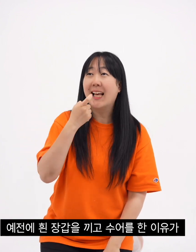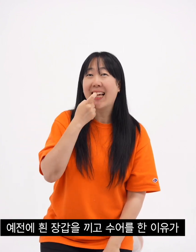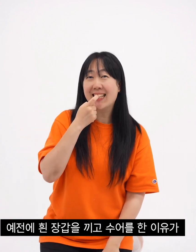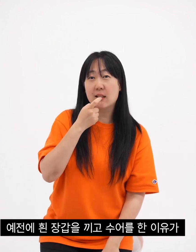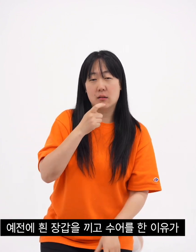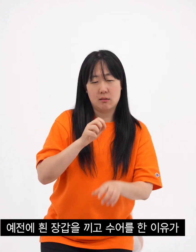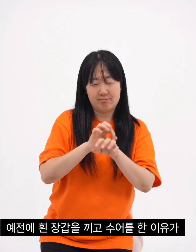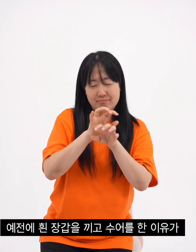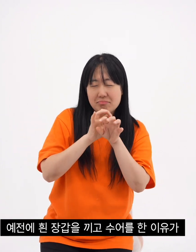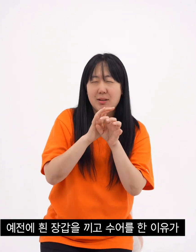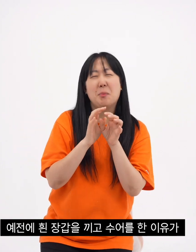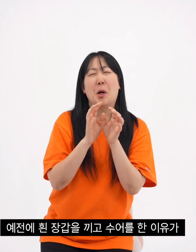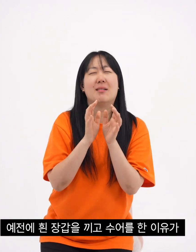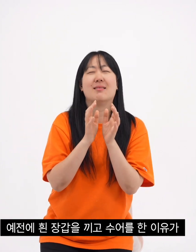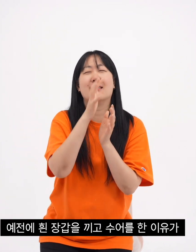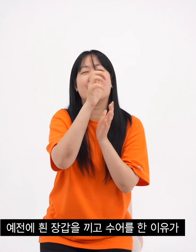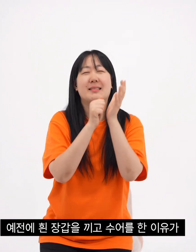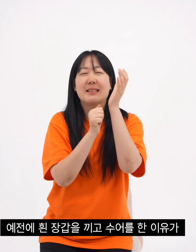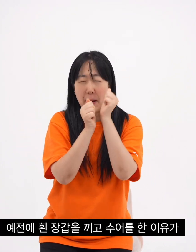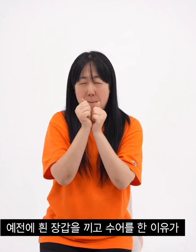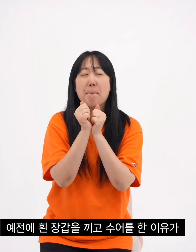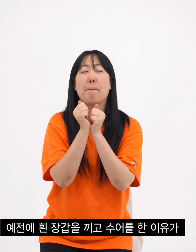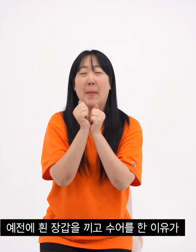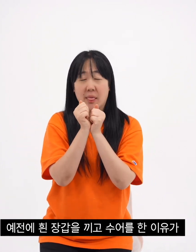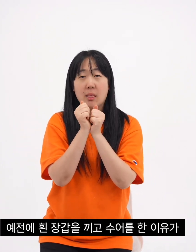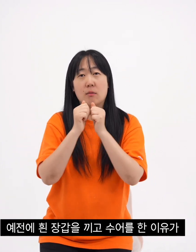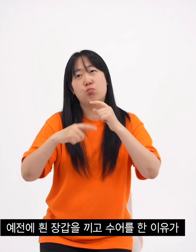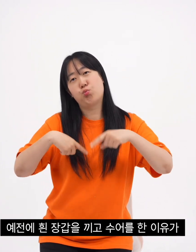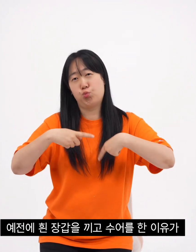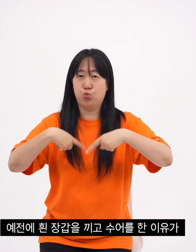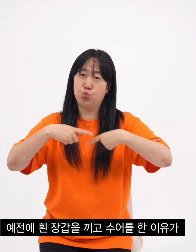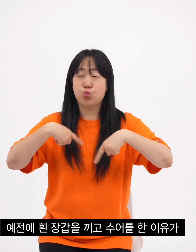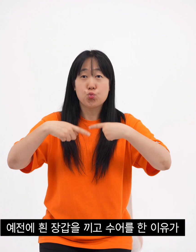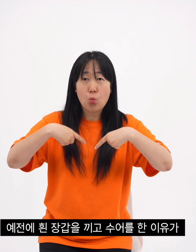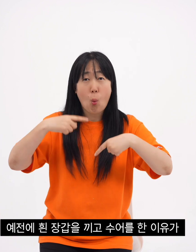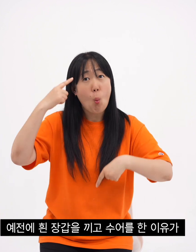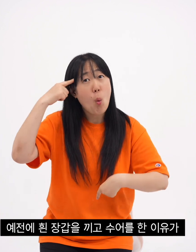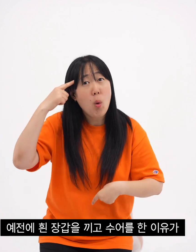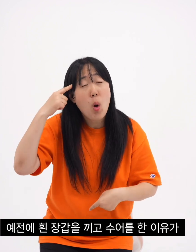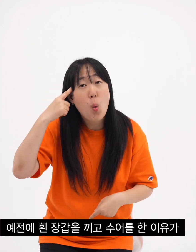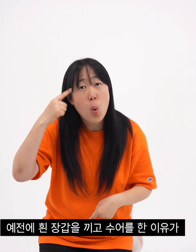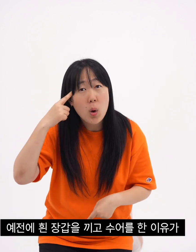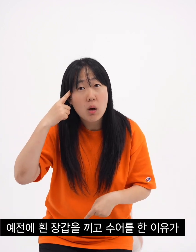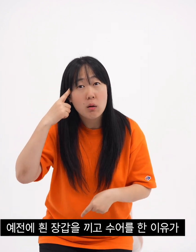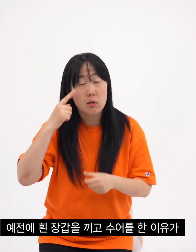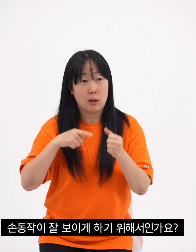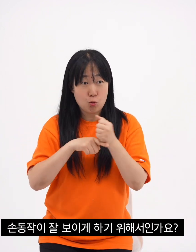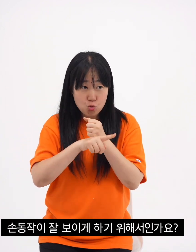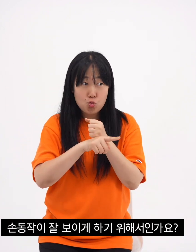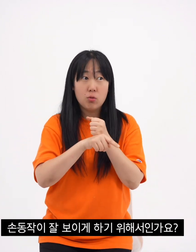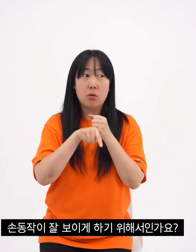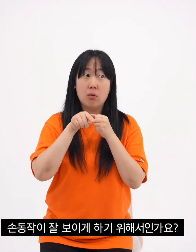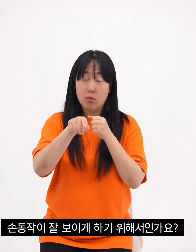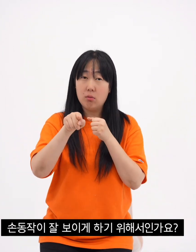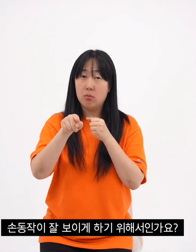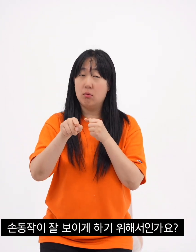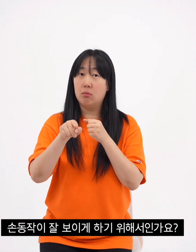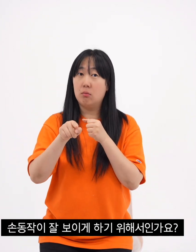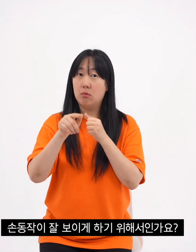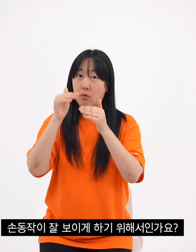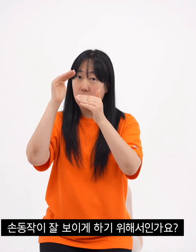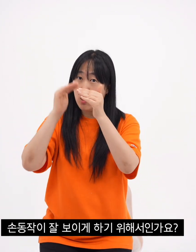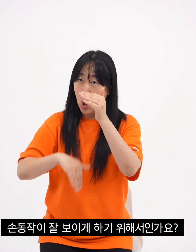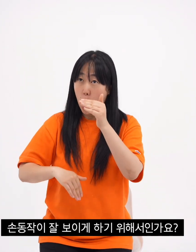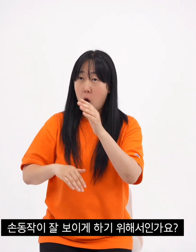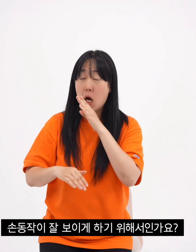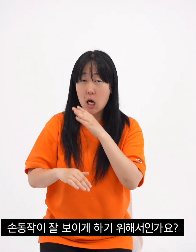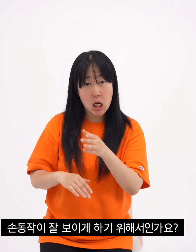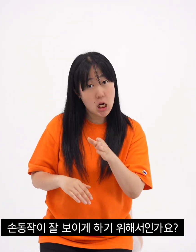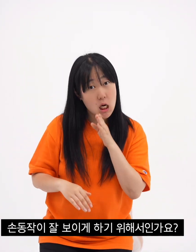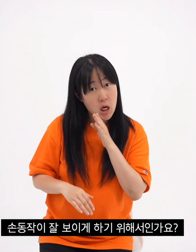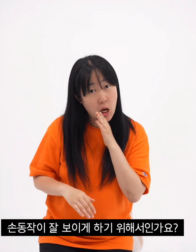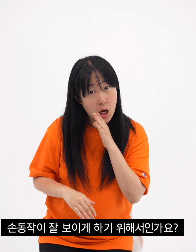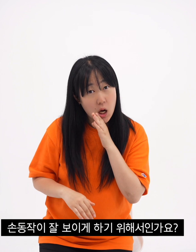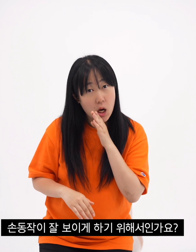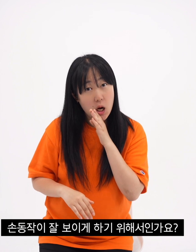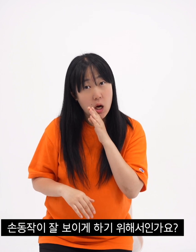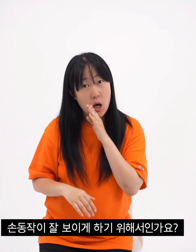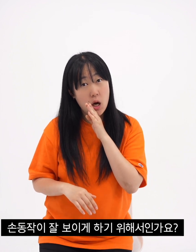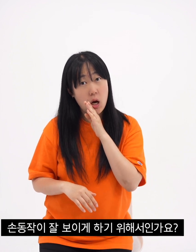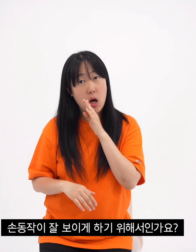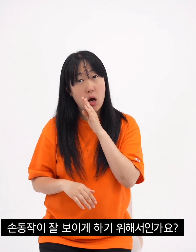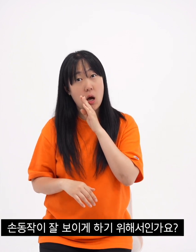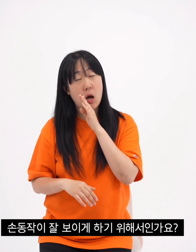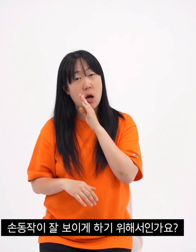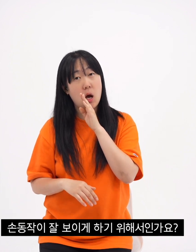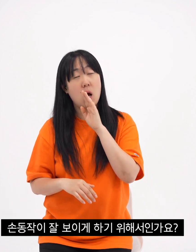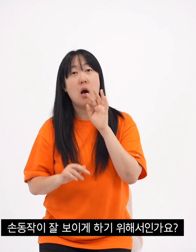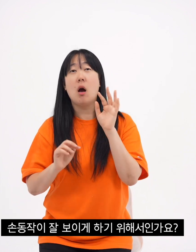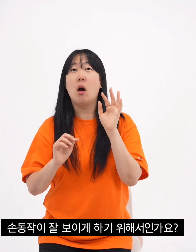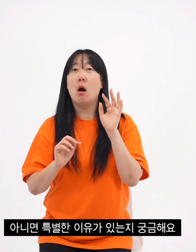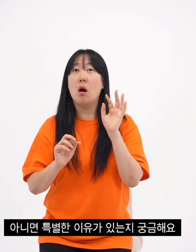Was the reason they used to wear white gloves to sign language so that their hand movements could be clearly seen?